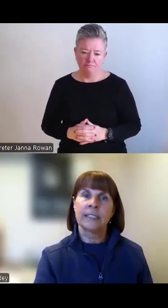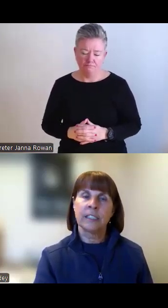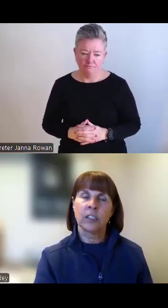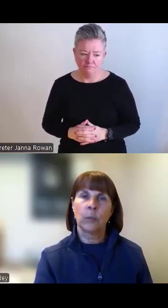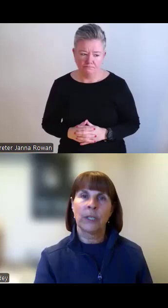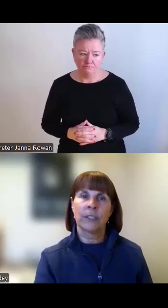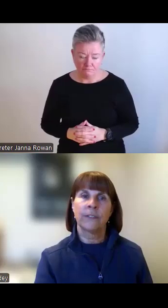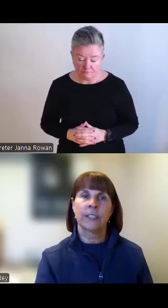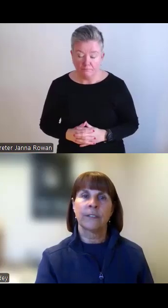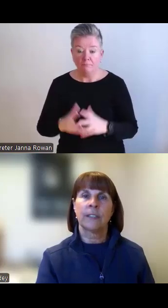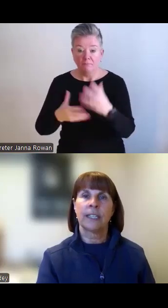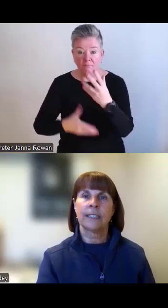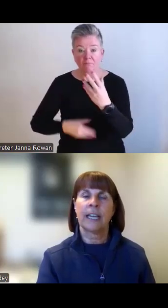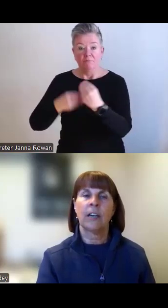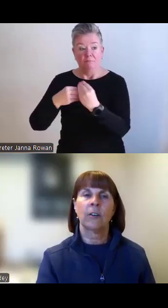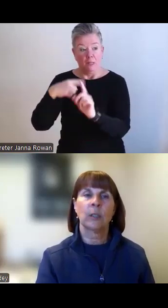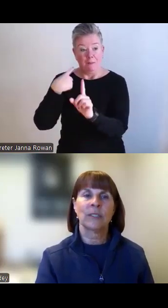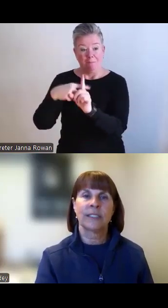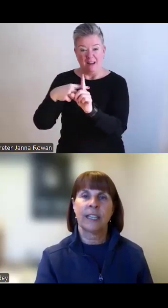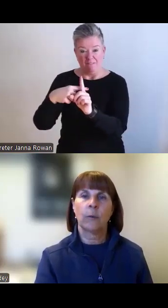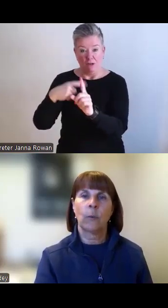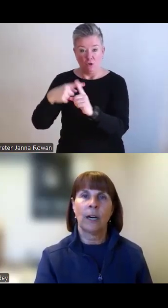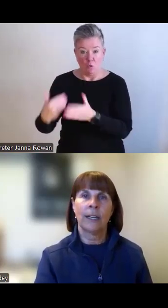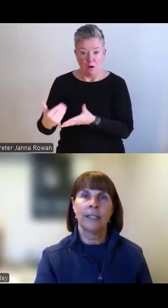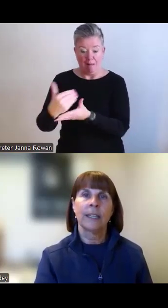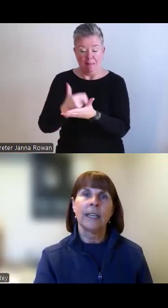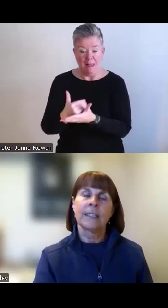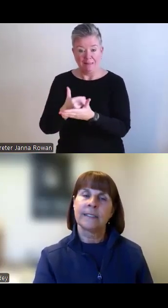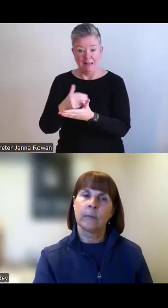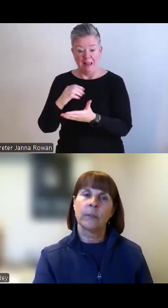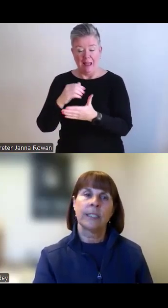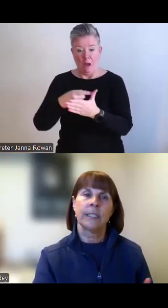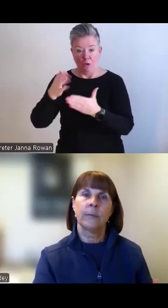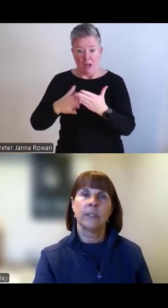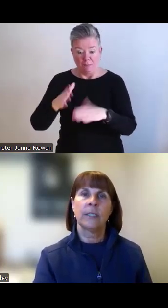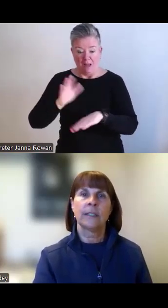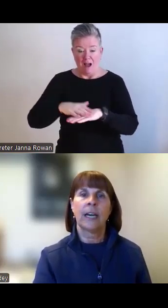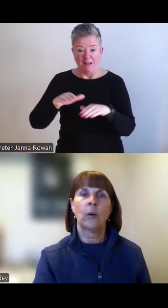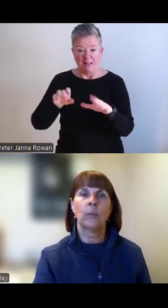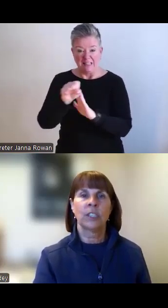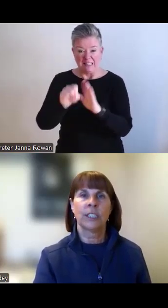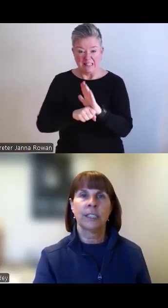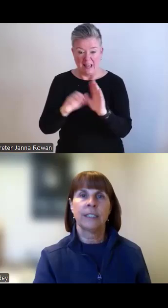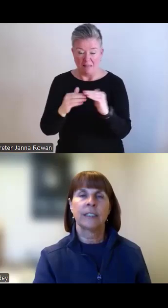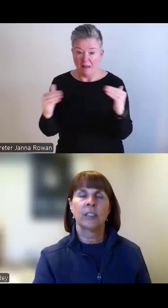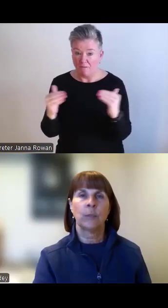An additional benefit of collecting outcomes statewide is that will it will allow Michigan